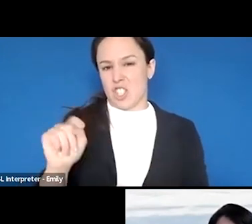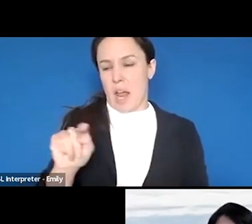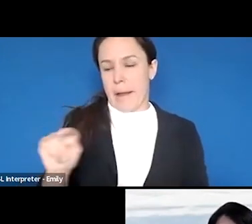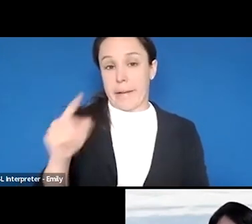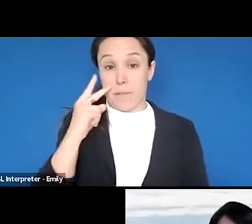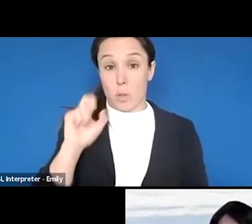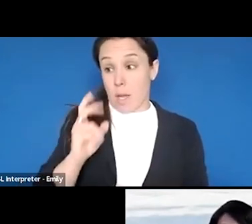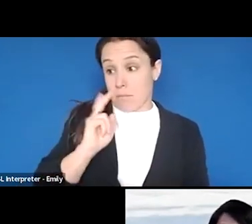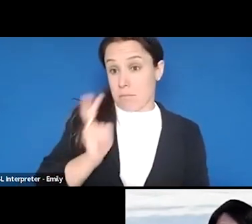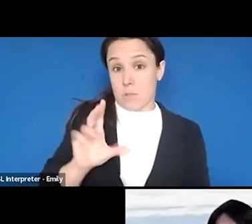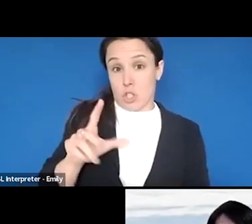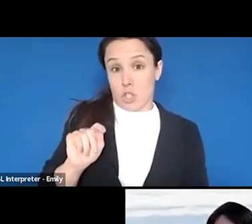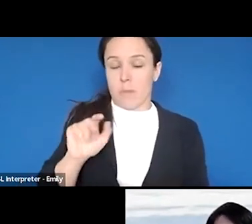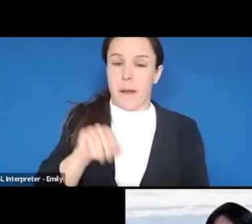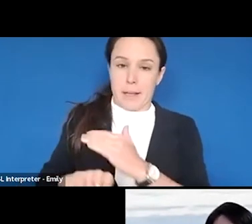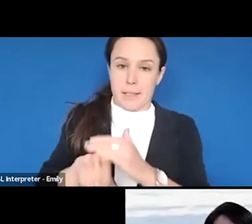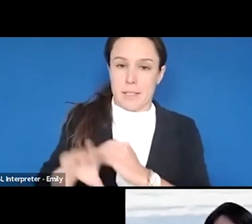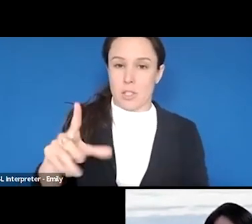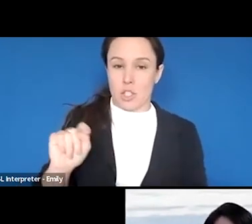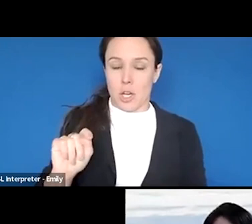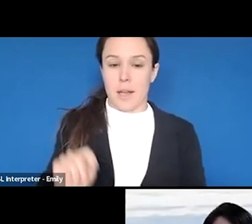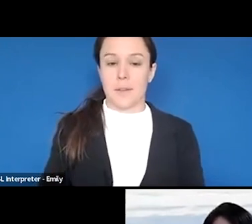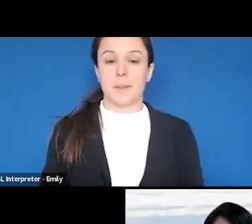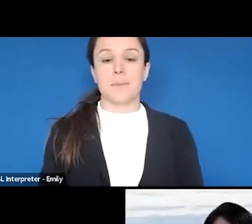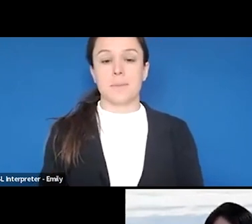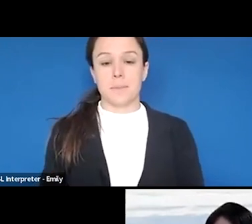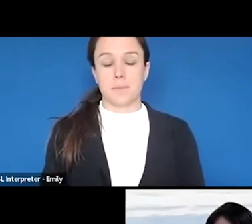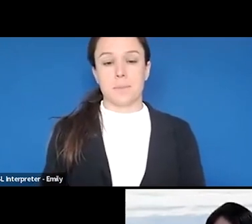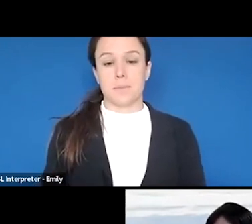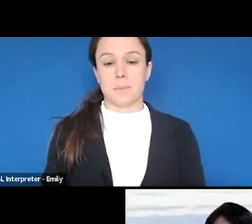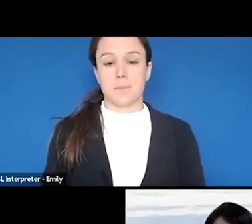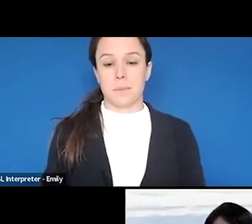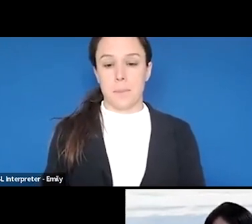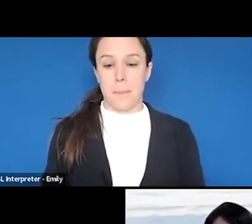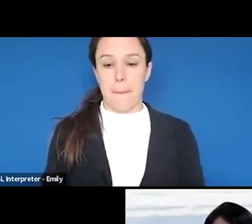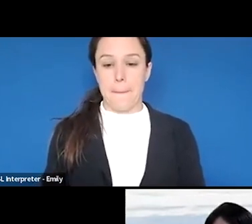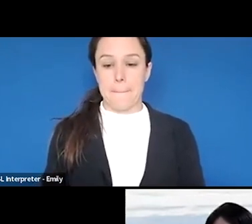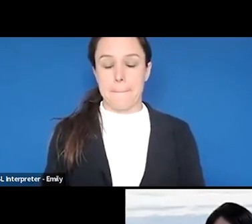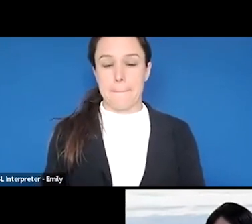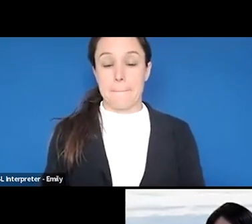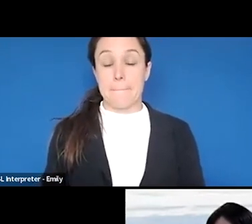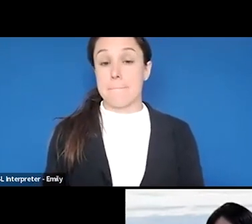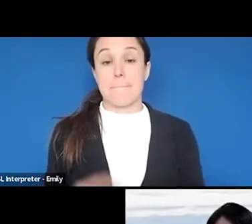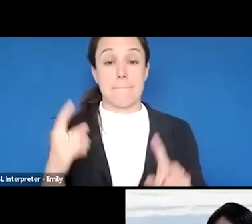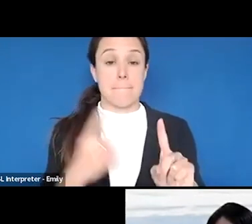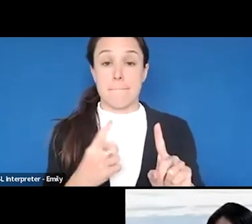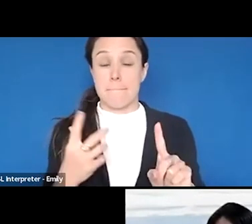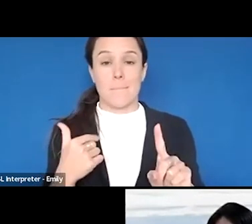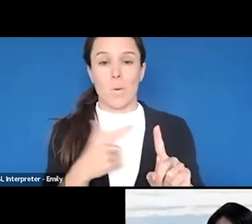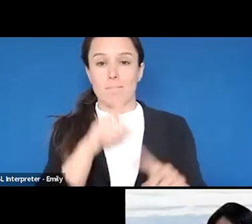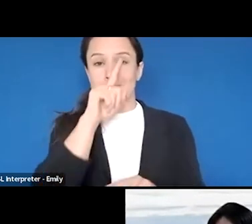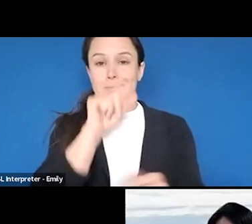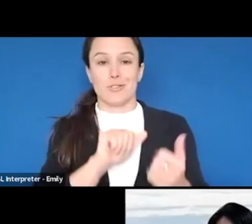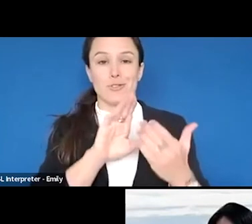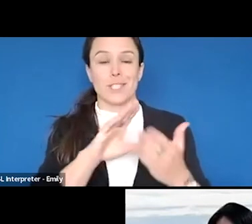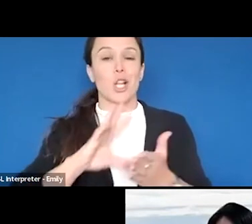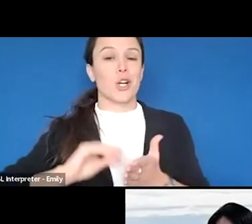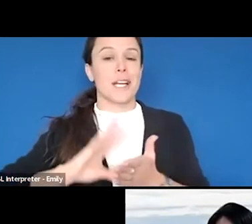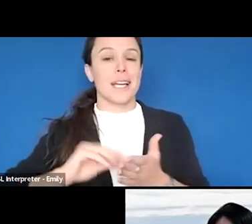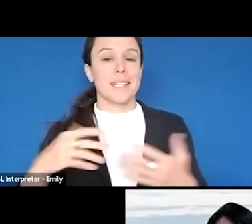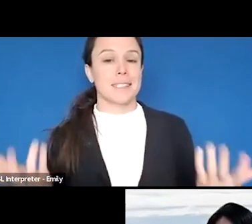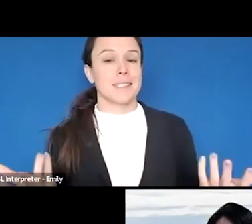chat -- but the basic point here is that we haven't addressed learning and except